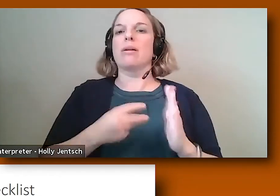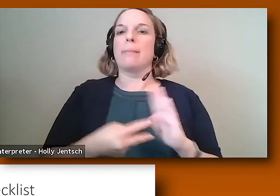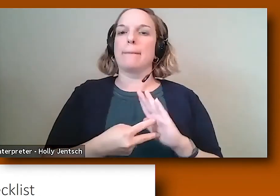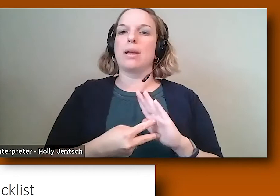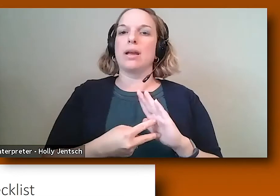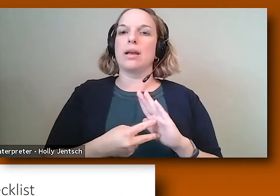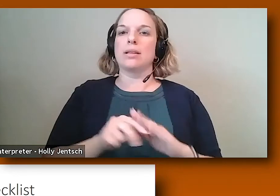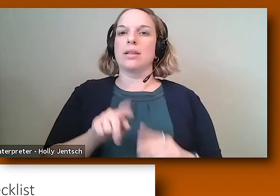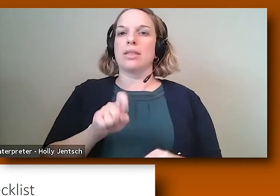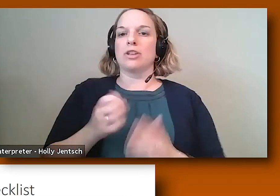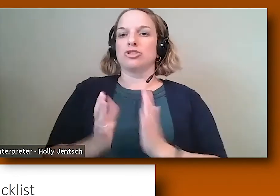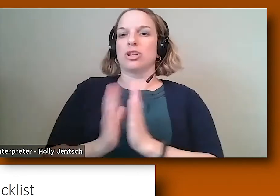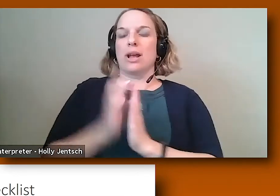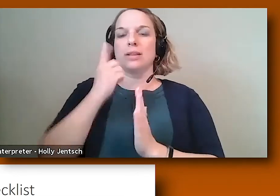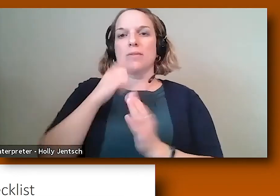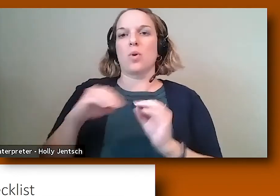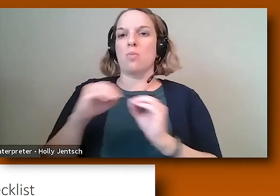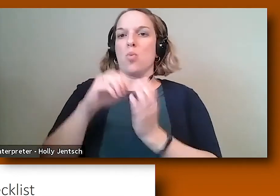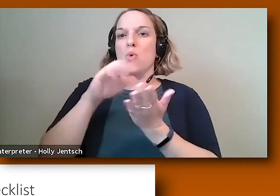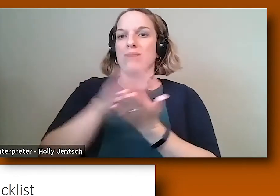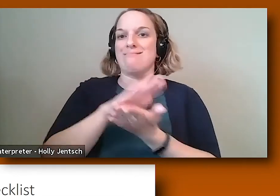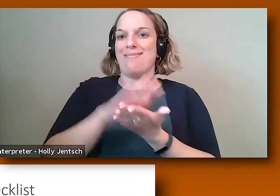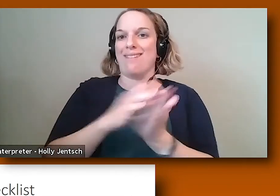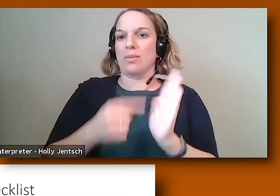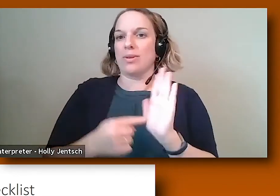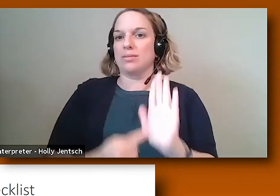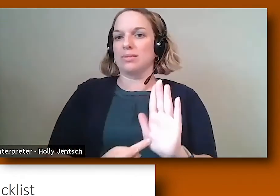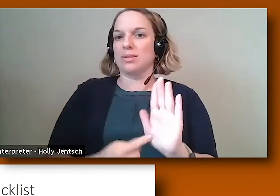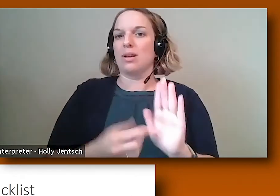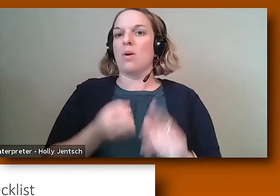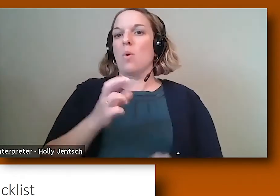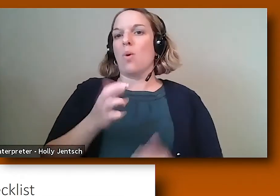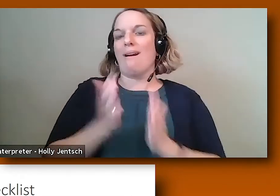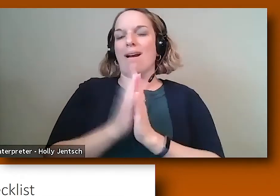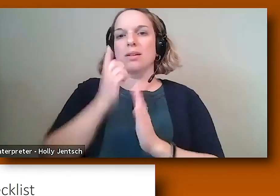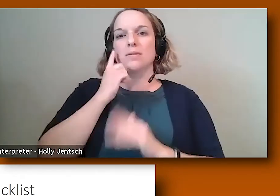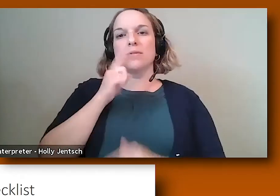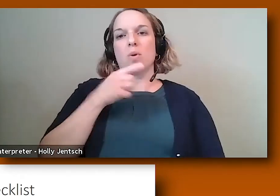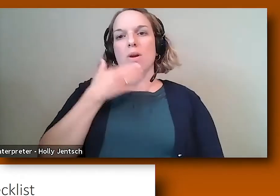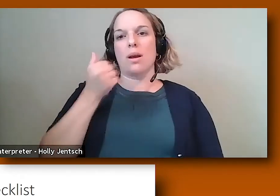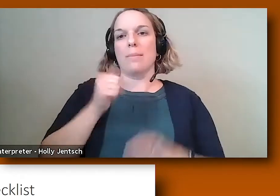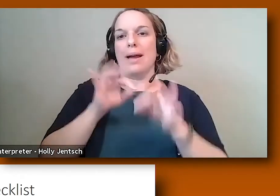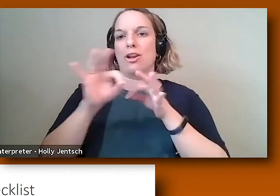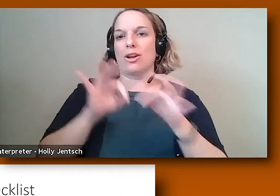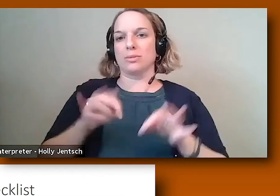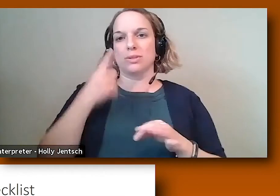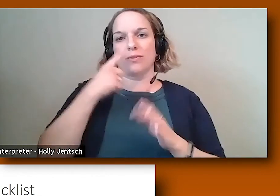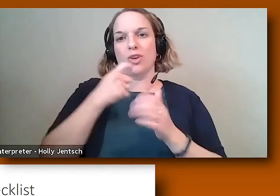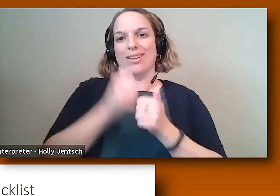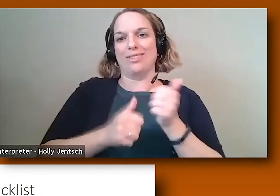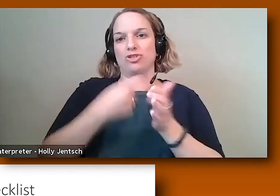they should go back and ask for more documentation or just a better explanation of the charges listed